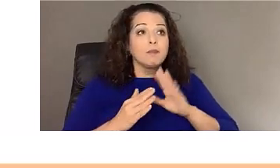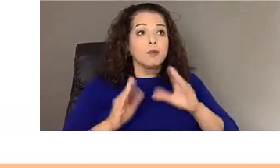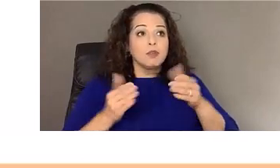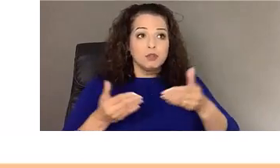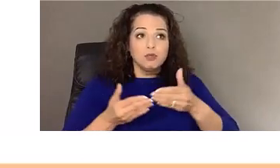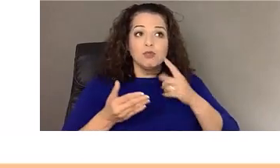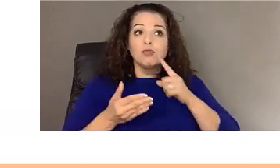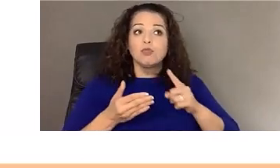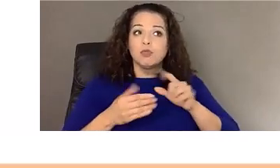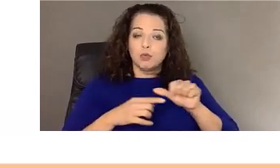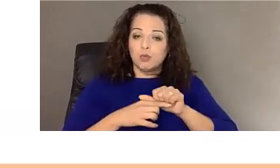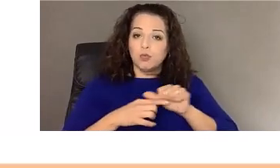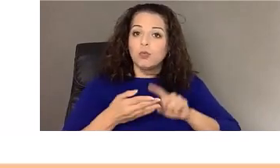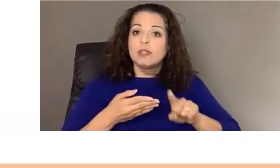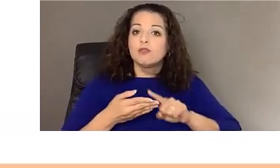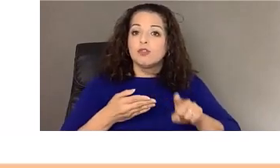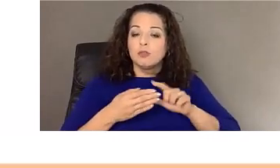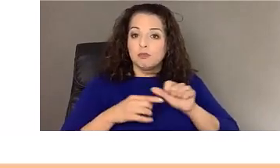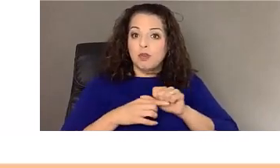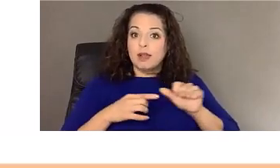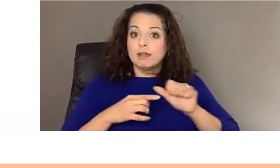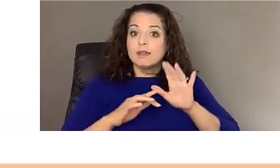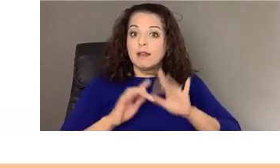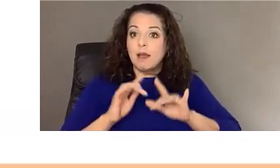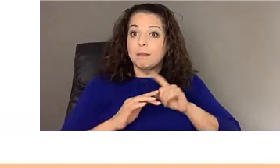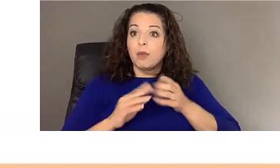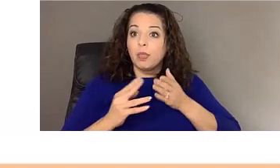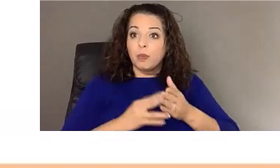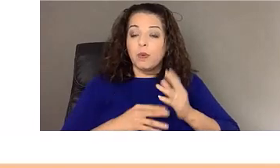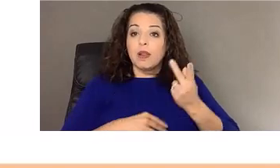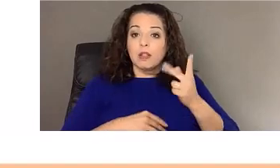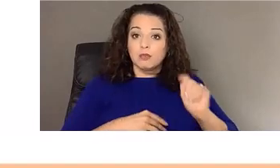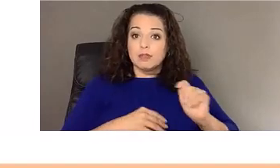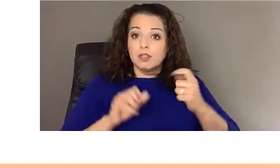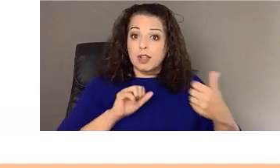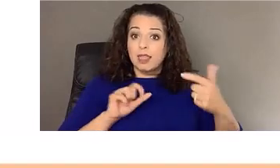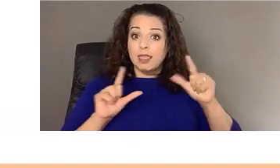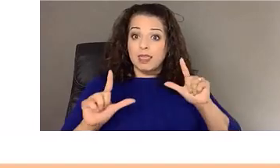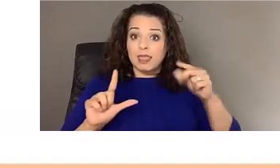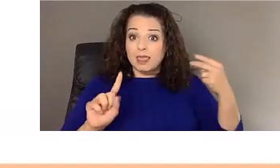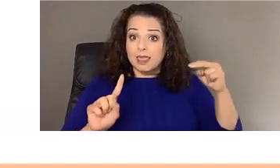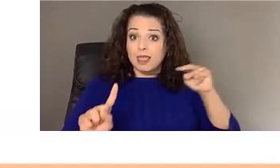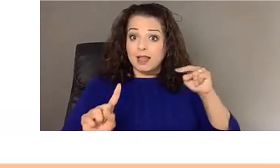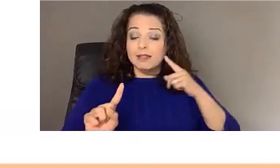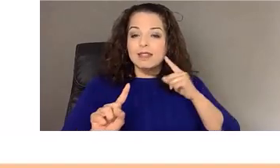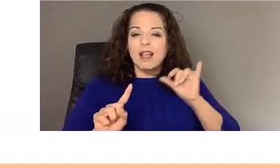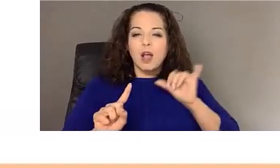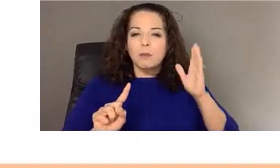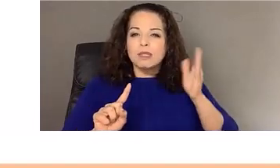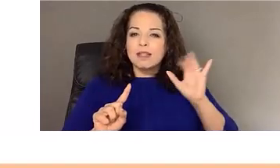to you through knowledge translation lens. So I'll present it as a storytelling format.